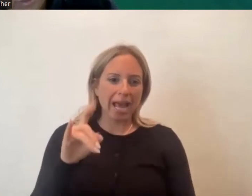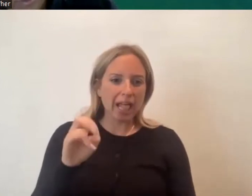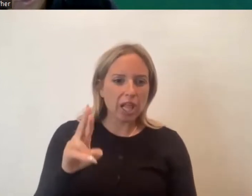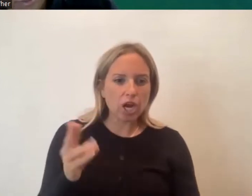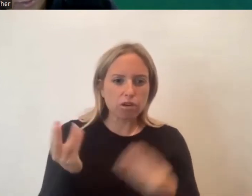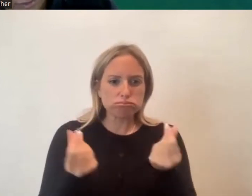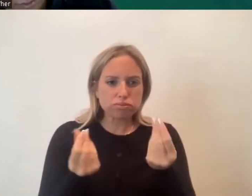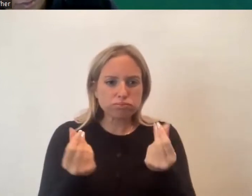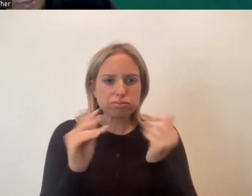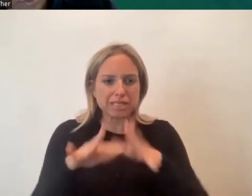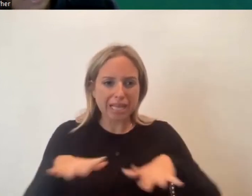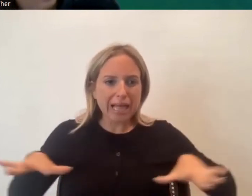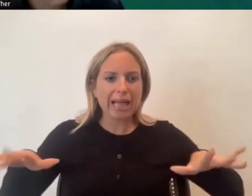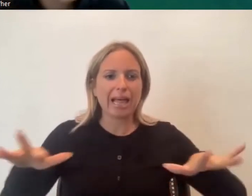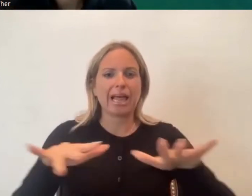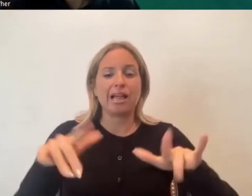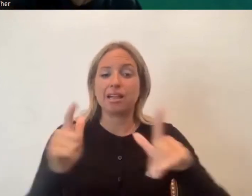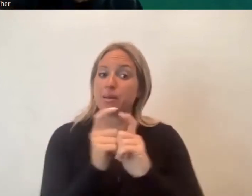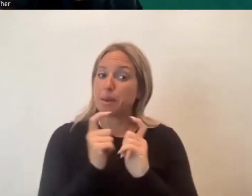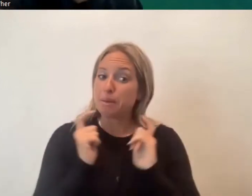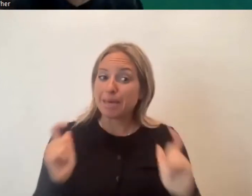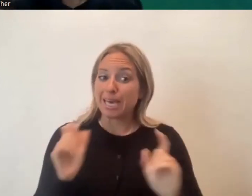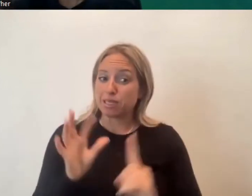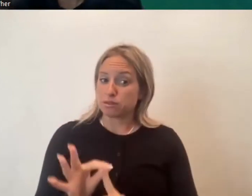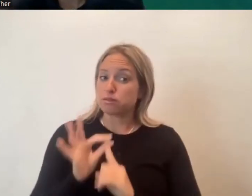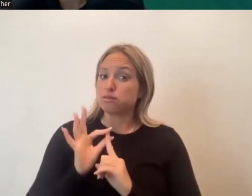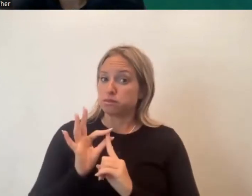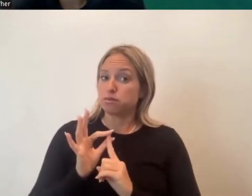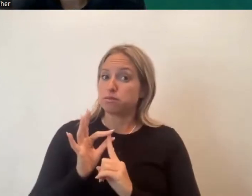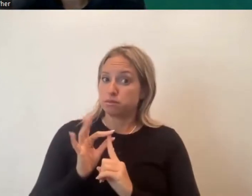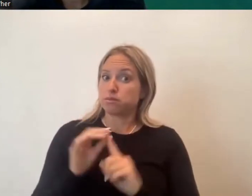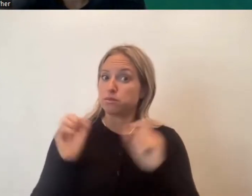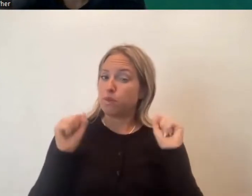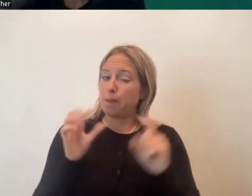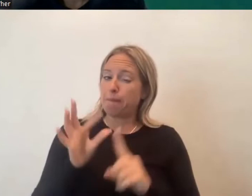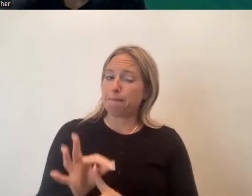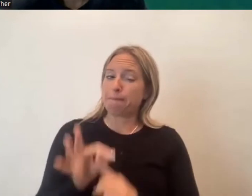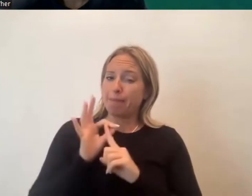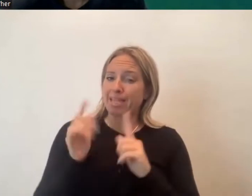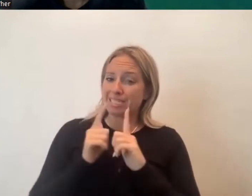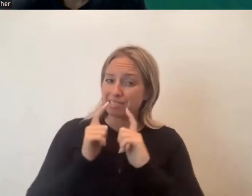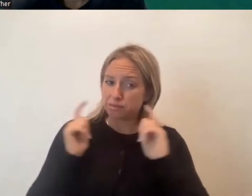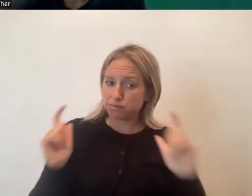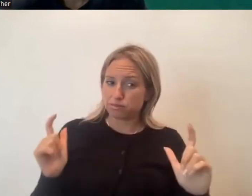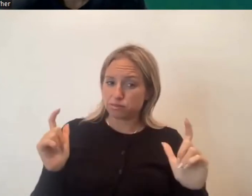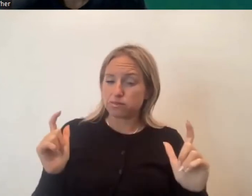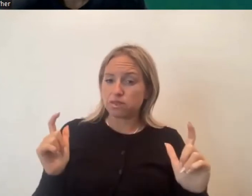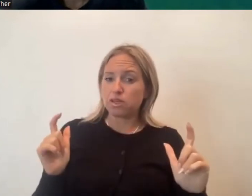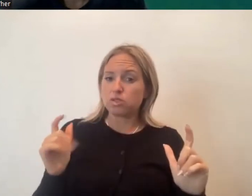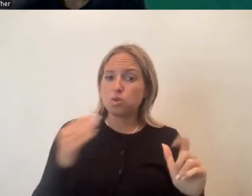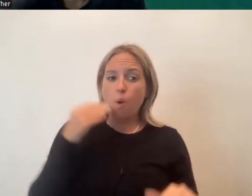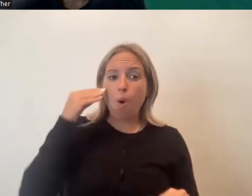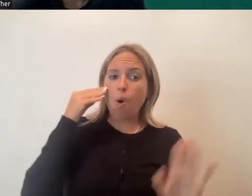There are some really big exceptions though. Probably the biggest is the home that you live in. That does not count as a resource.